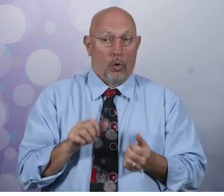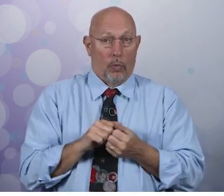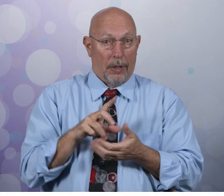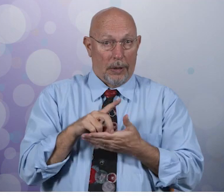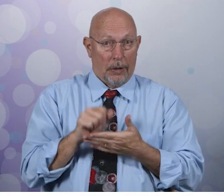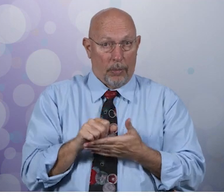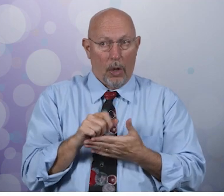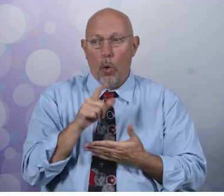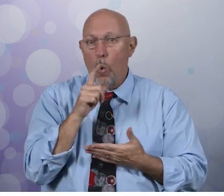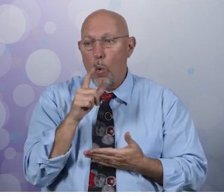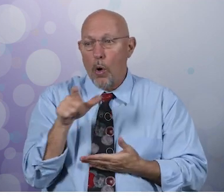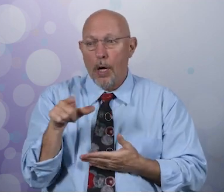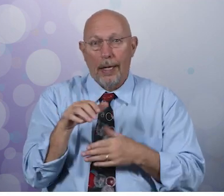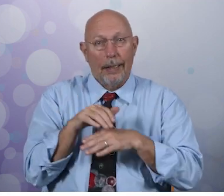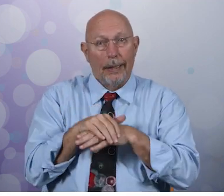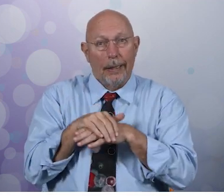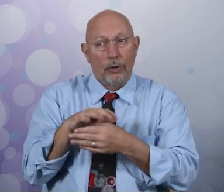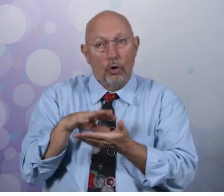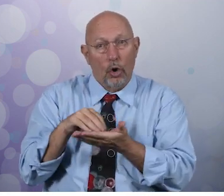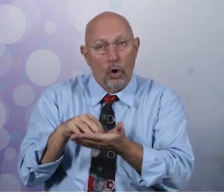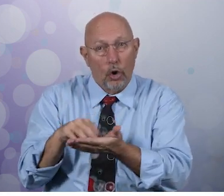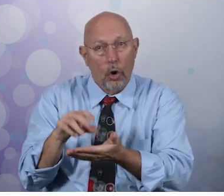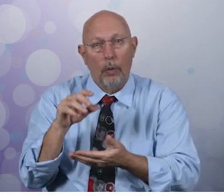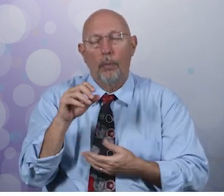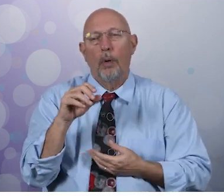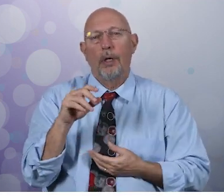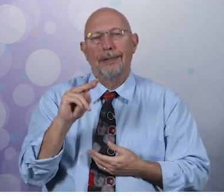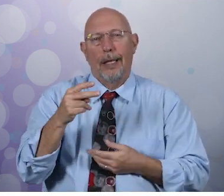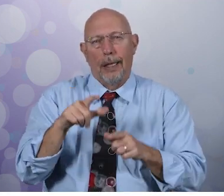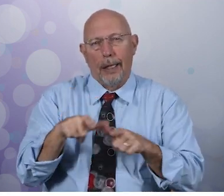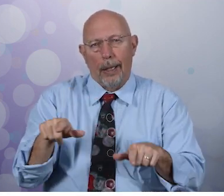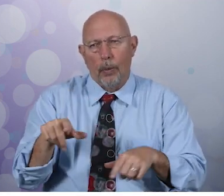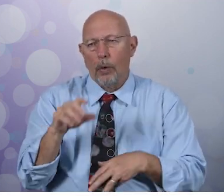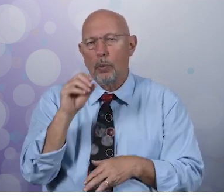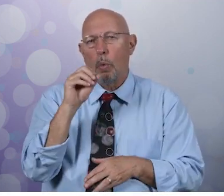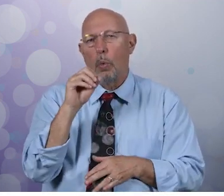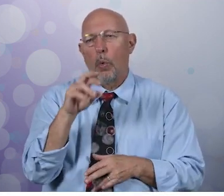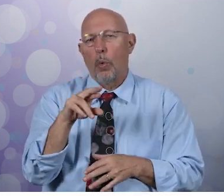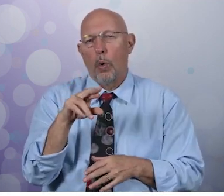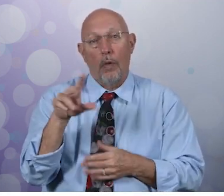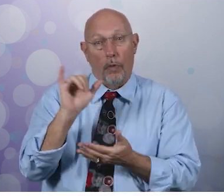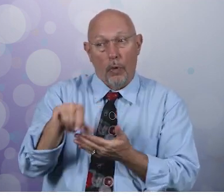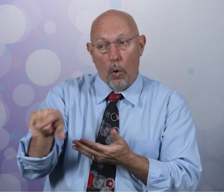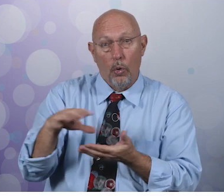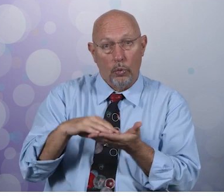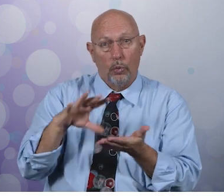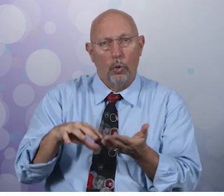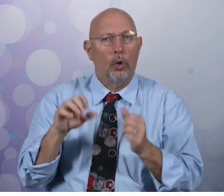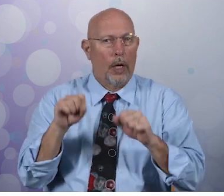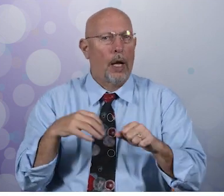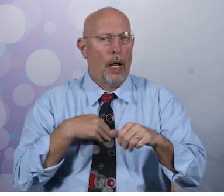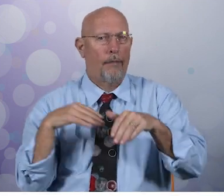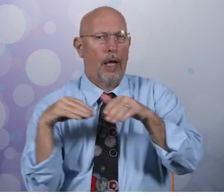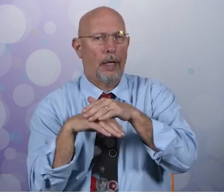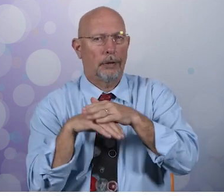who are English learners and students-- those students may have access to an additional layer